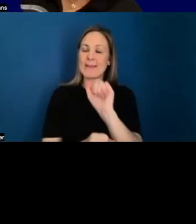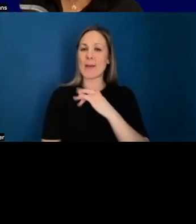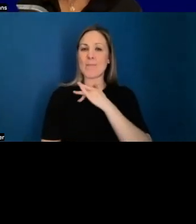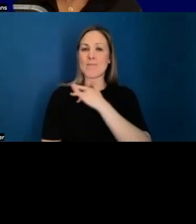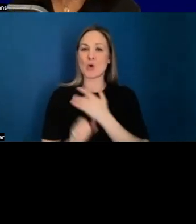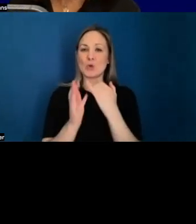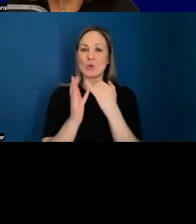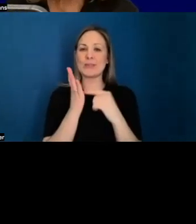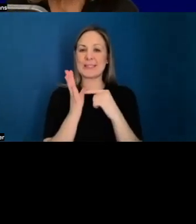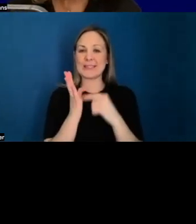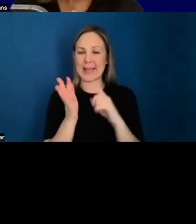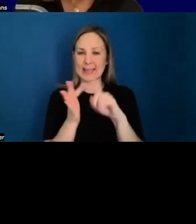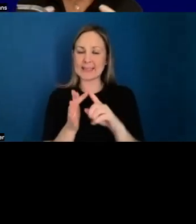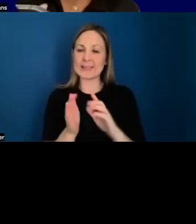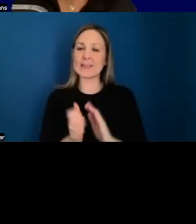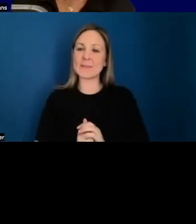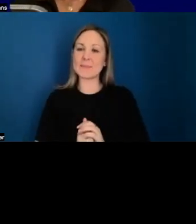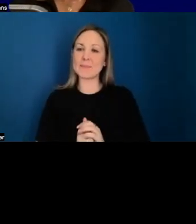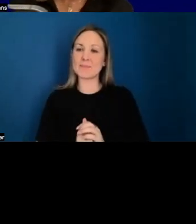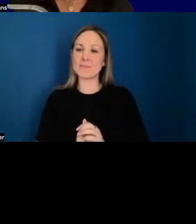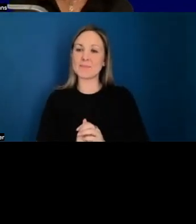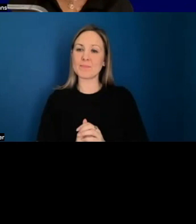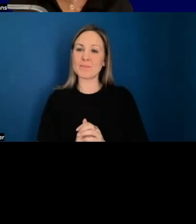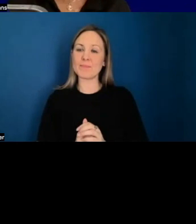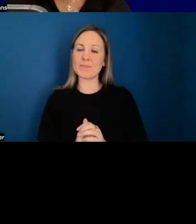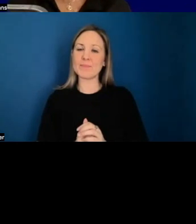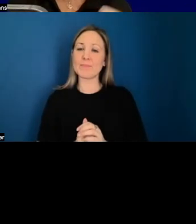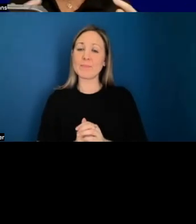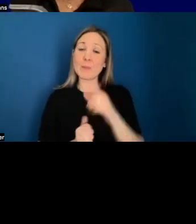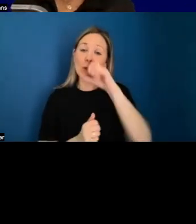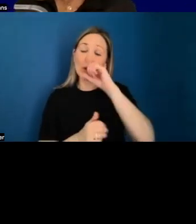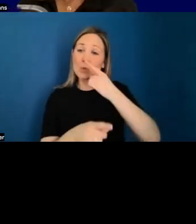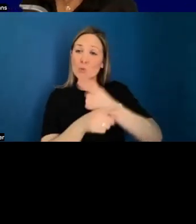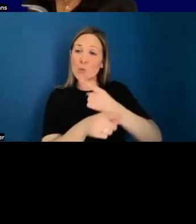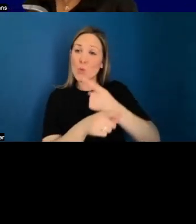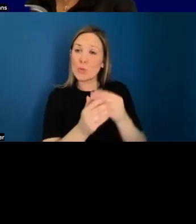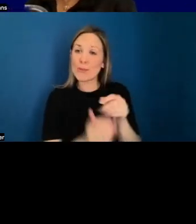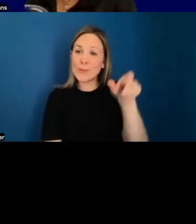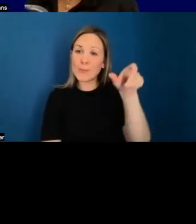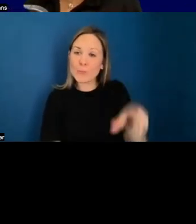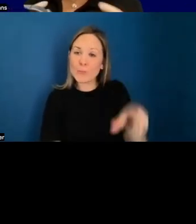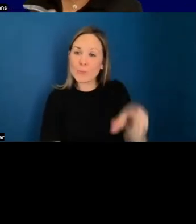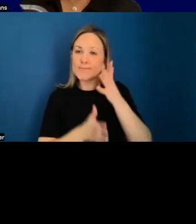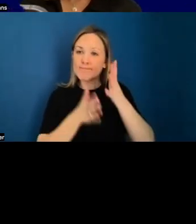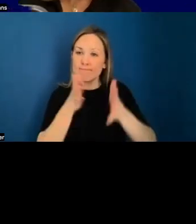So we can actually, you know talk to the individual, sign to the individual, communicate